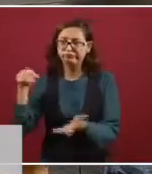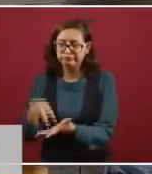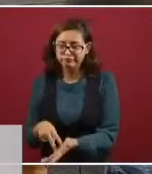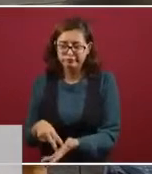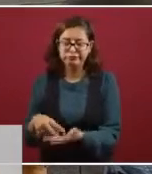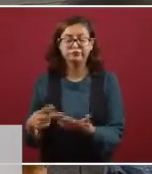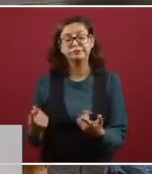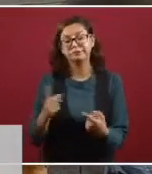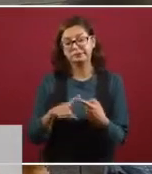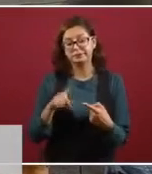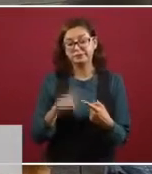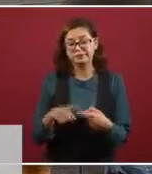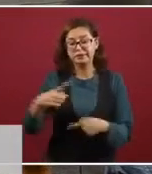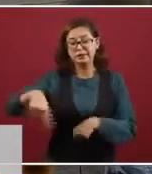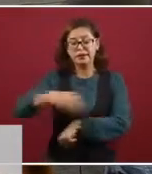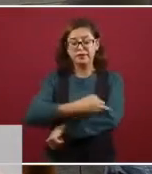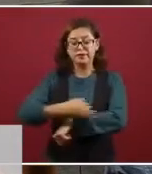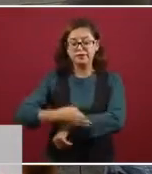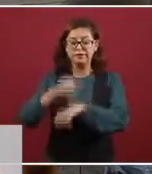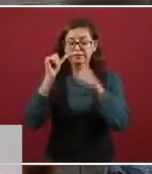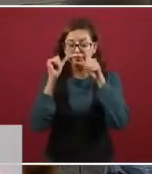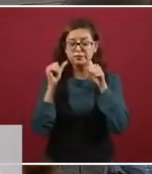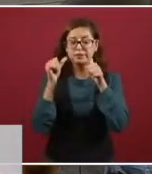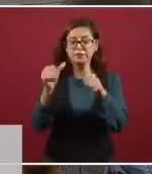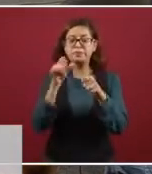when Calderon usurped the presidency of the Republic in Mexico